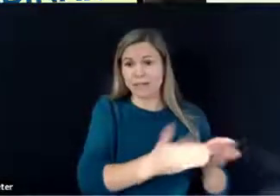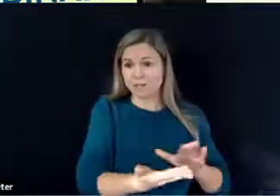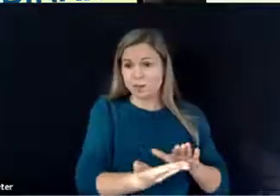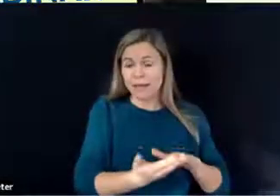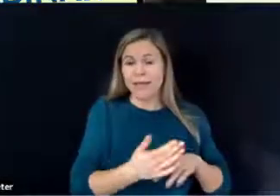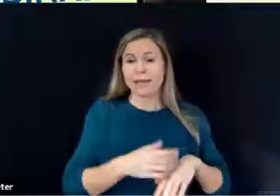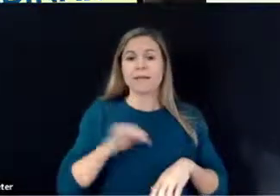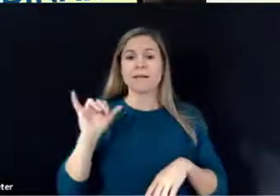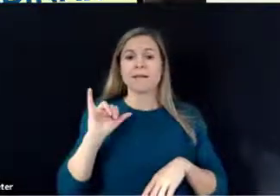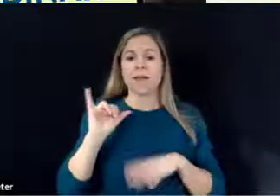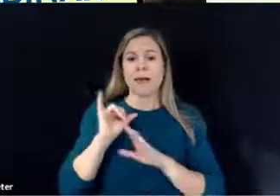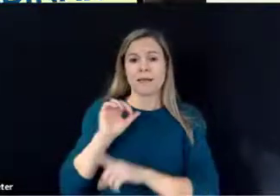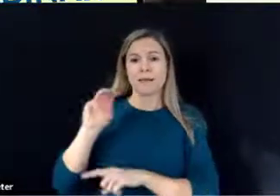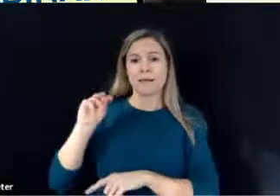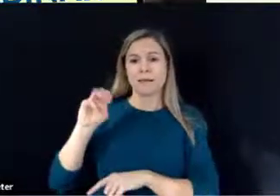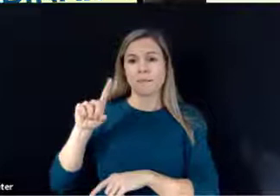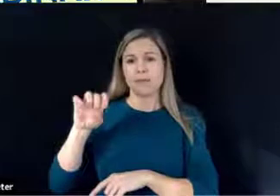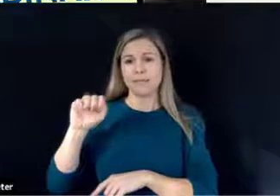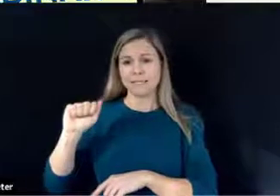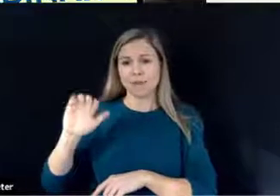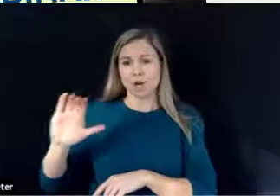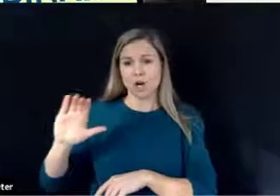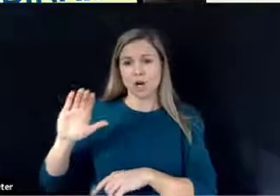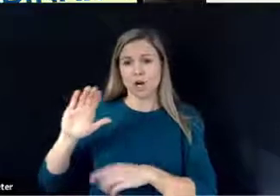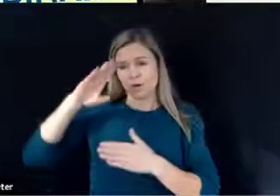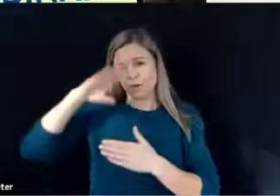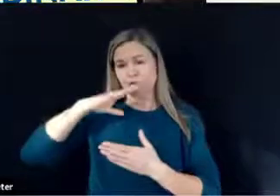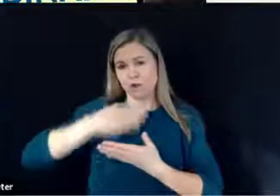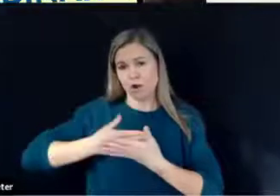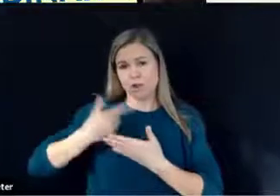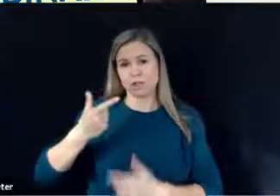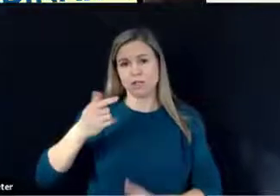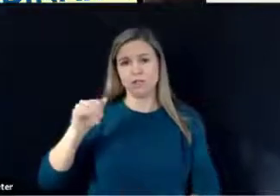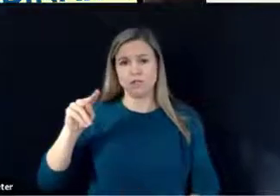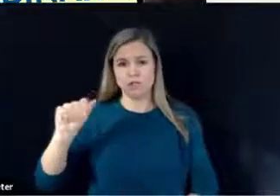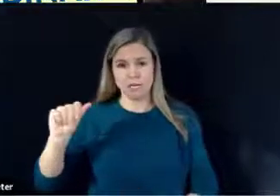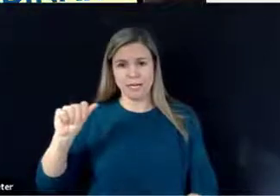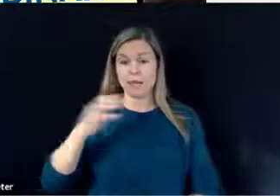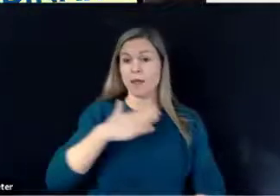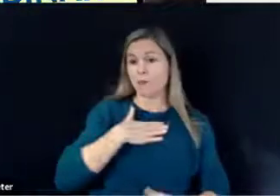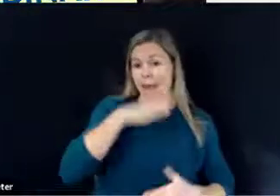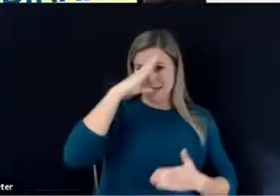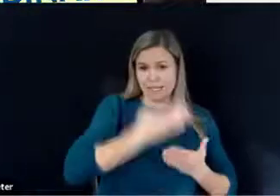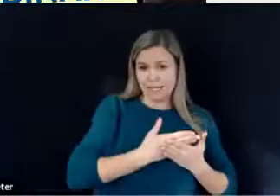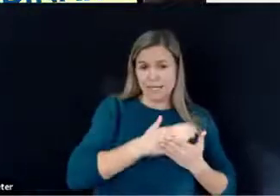my son even actually has cochlear implants. Some of the pieces of his cochlear implant,